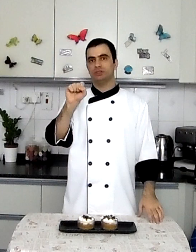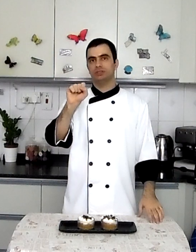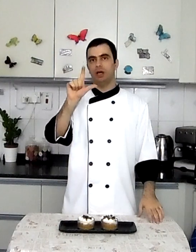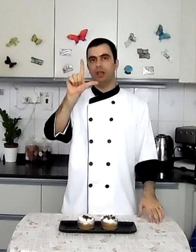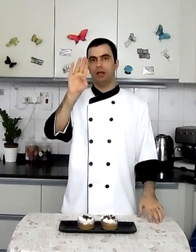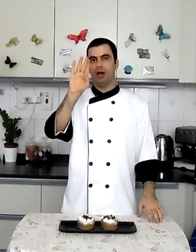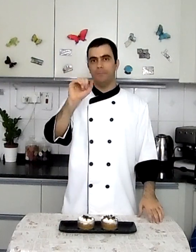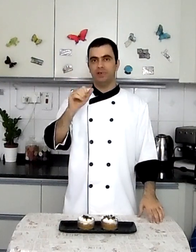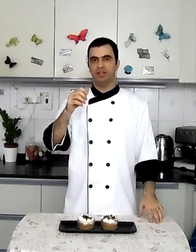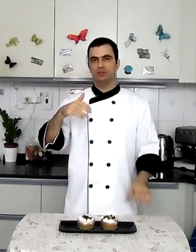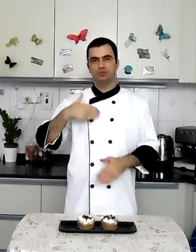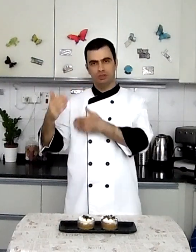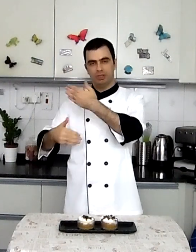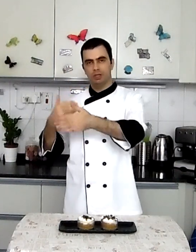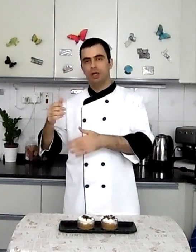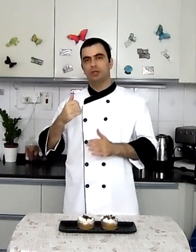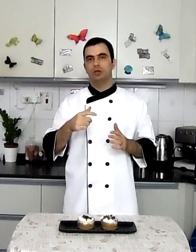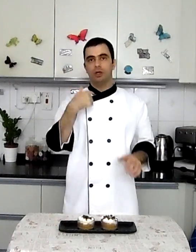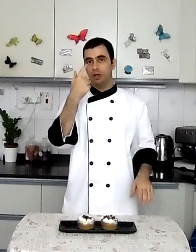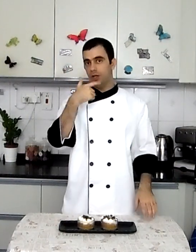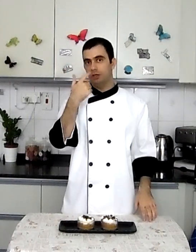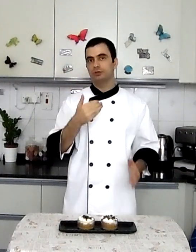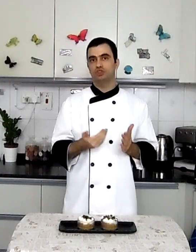to receive my new videos ليصلكم كل جديد